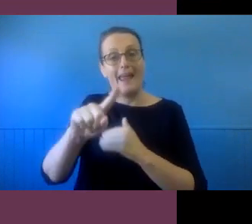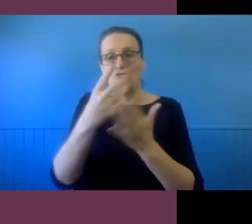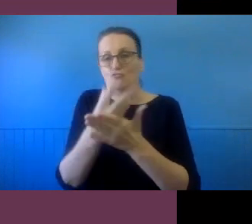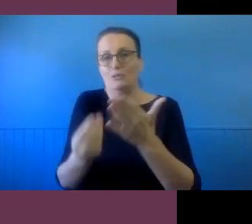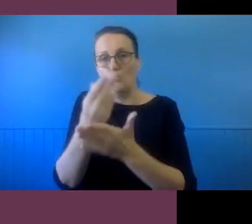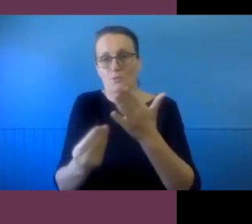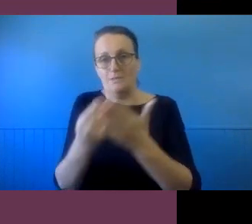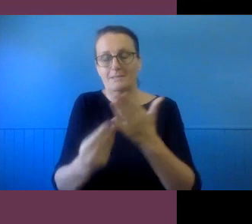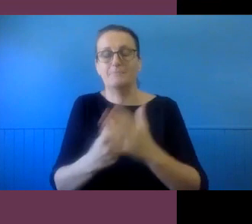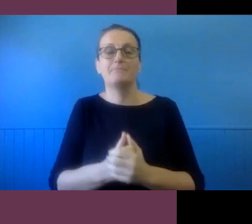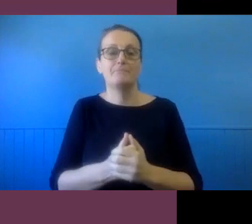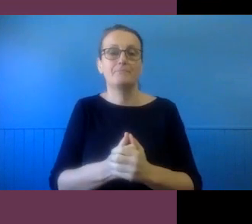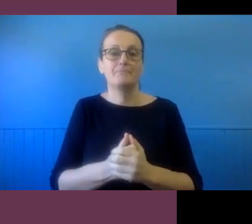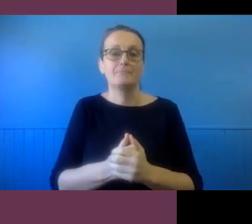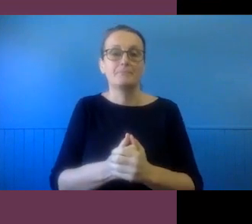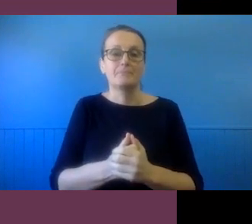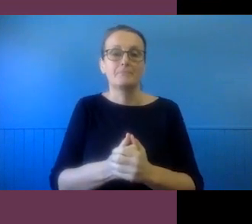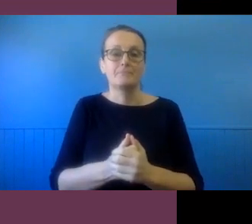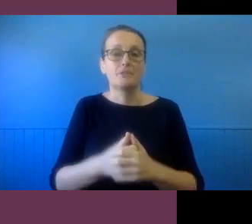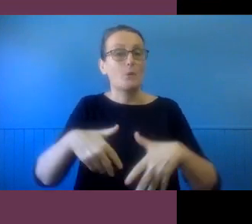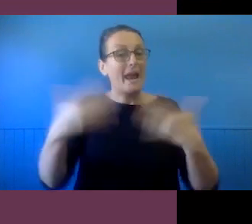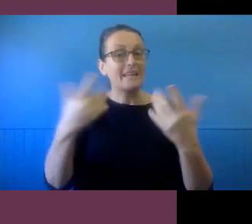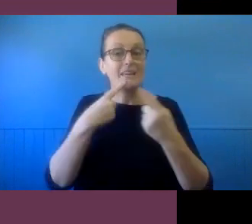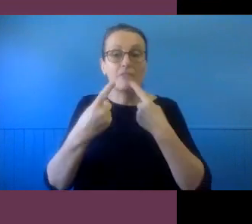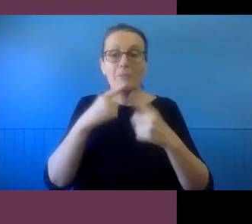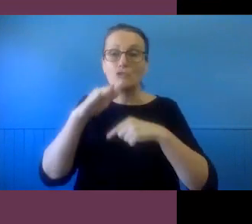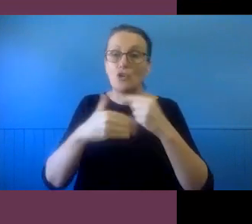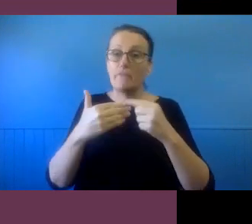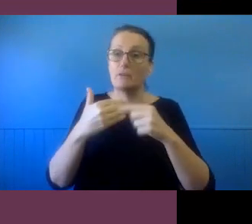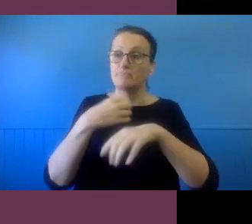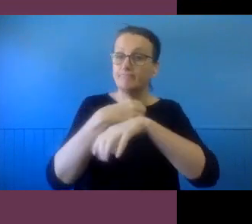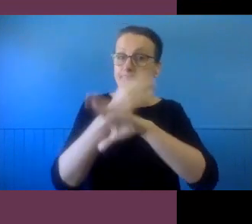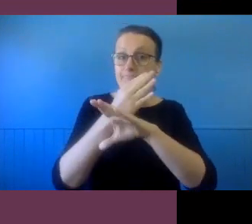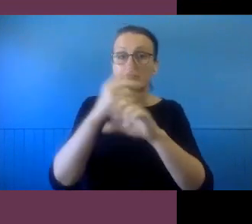For up to date information about all of our webinars, discussions and more.